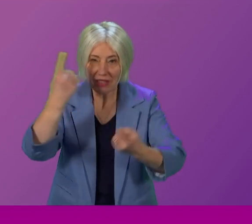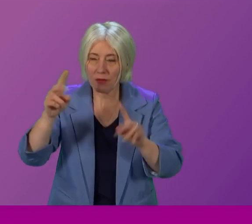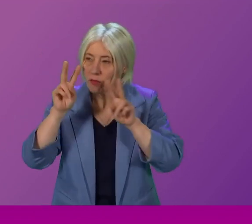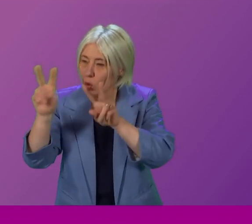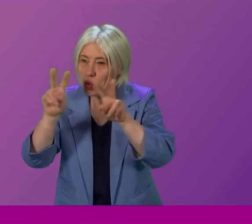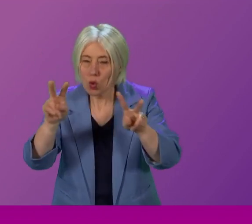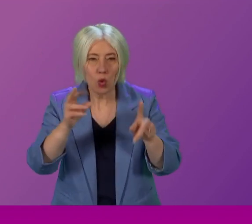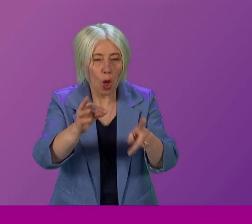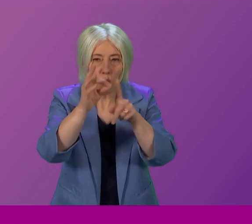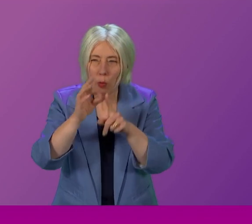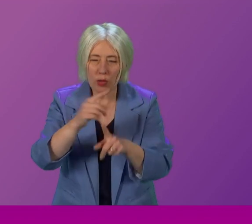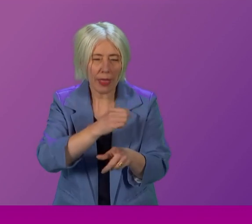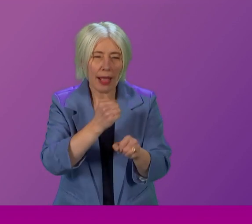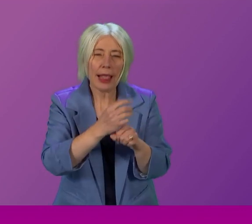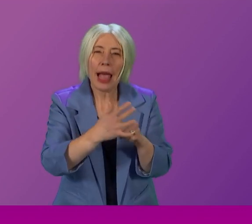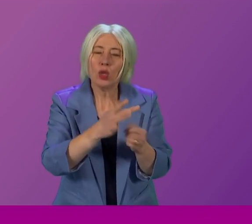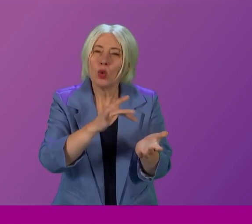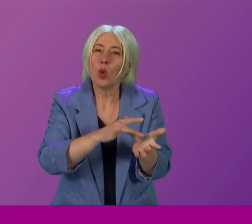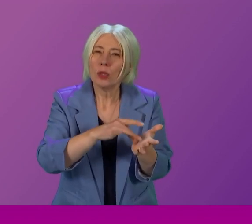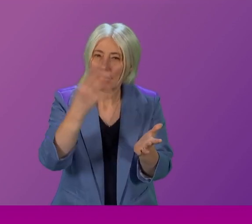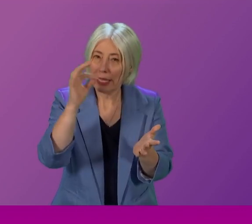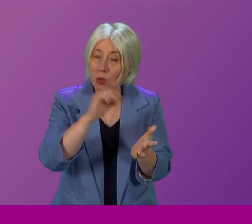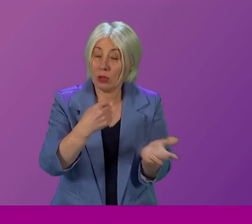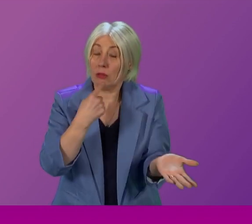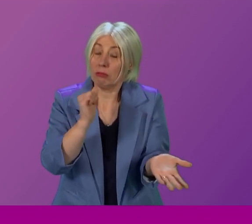have seen proposals from Glasgow City Council. The point is made that those